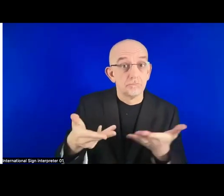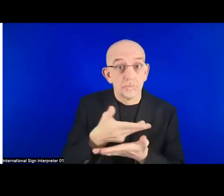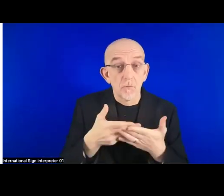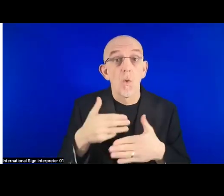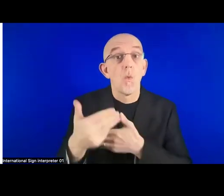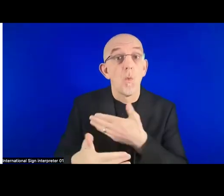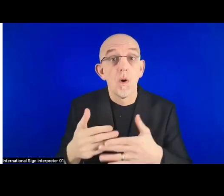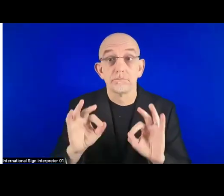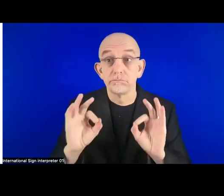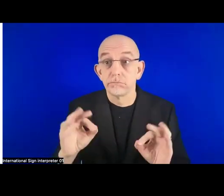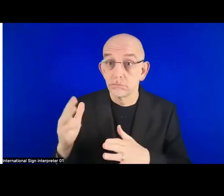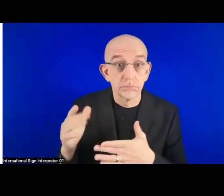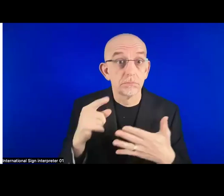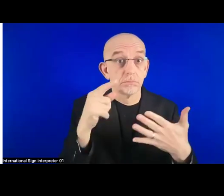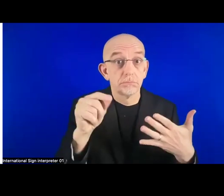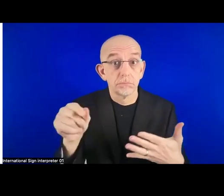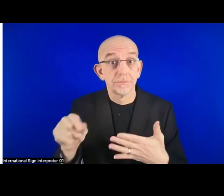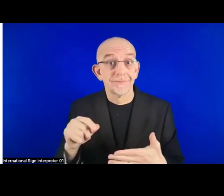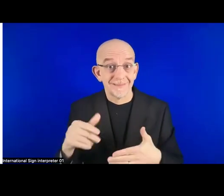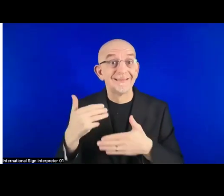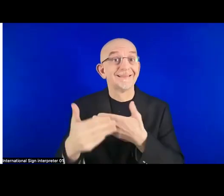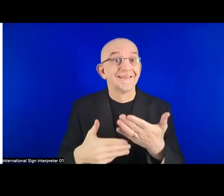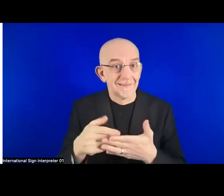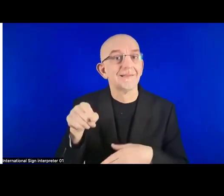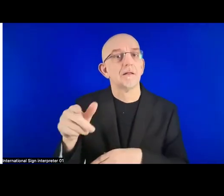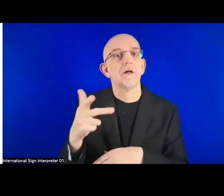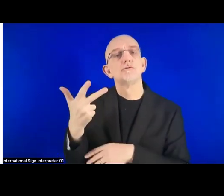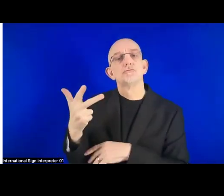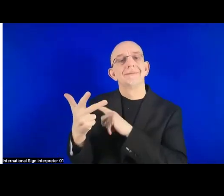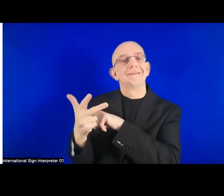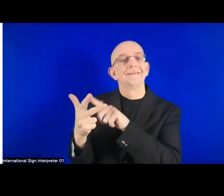take more time, because we have to ensure we have three independent experts for each